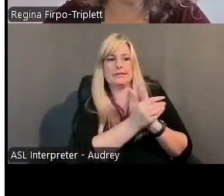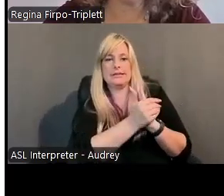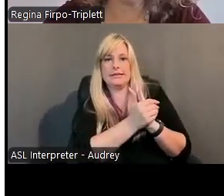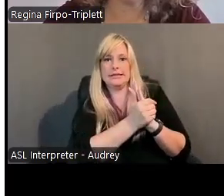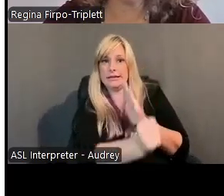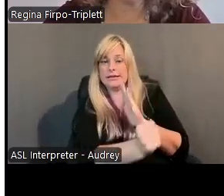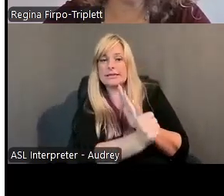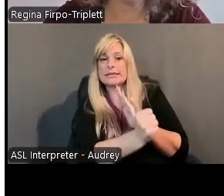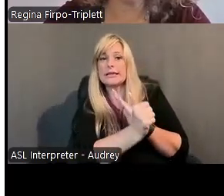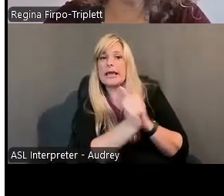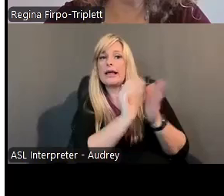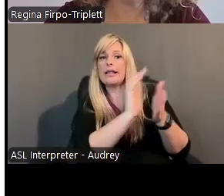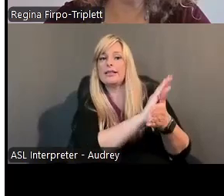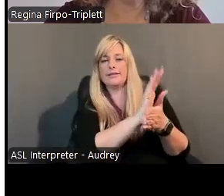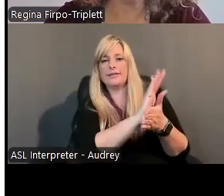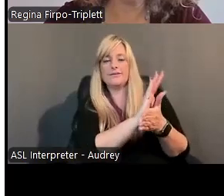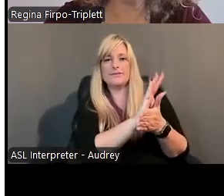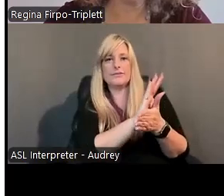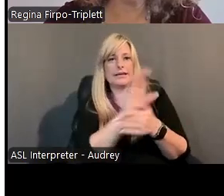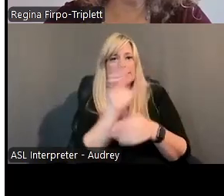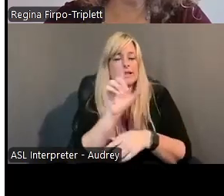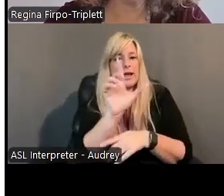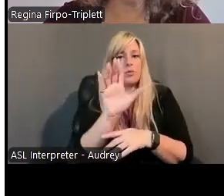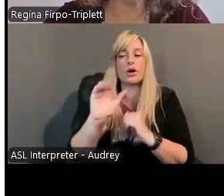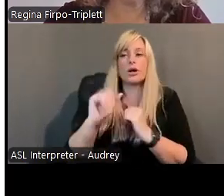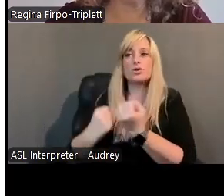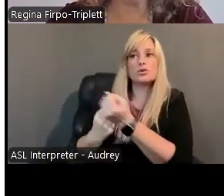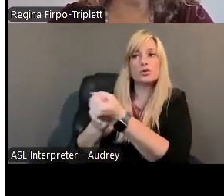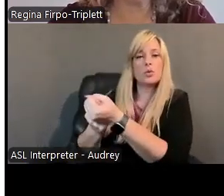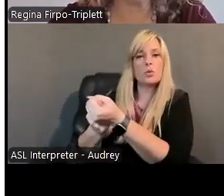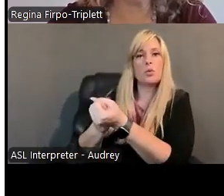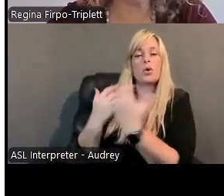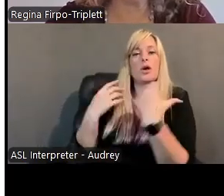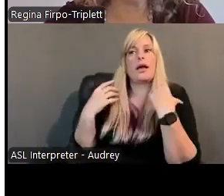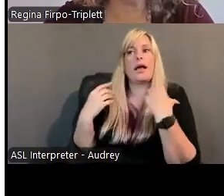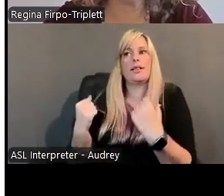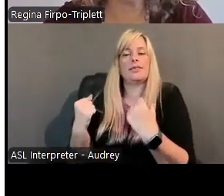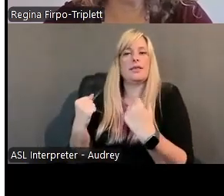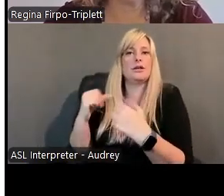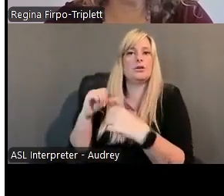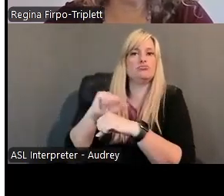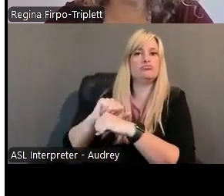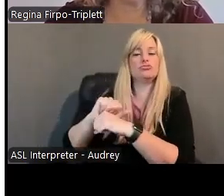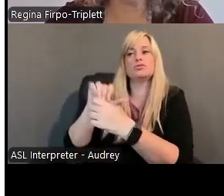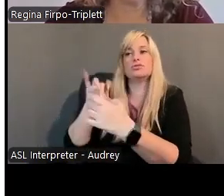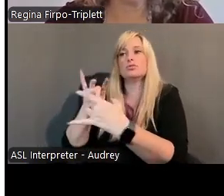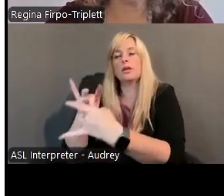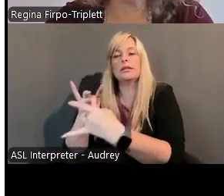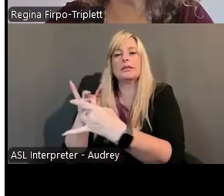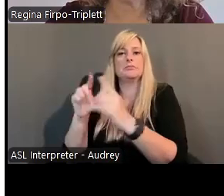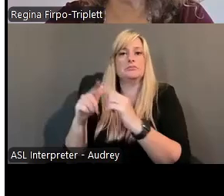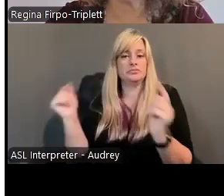to support their skills in communication and healthy relationships. We had an intervention